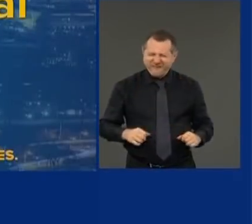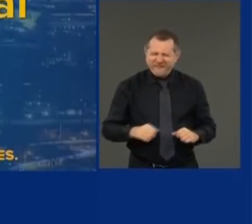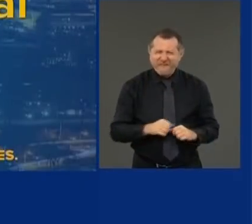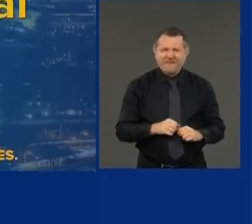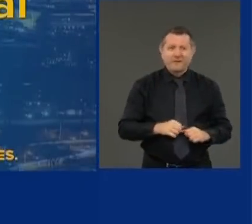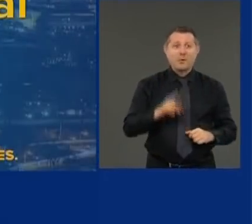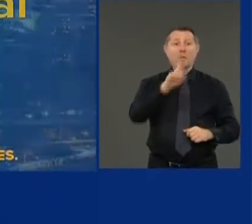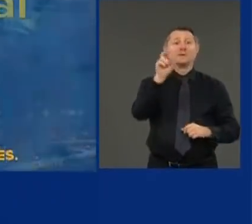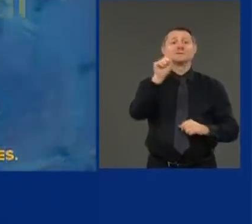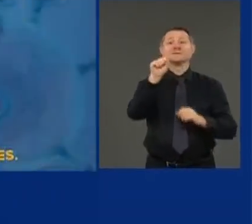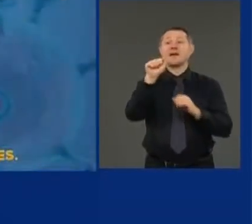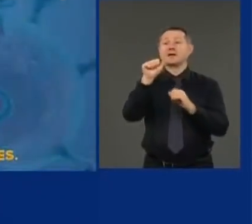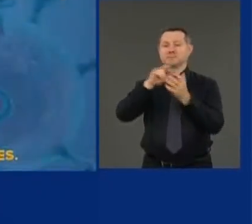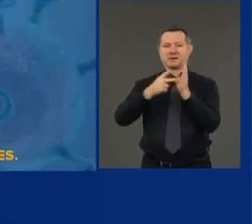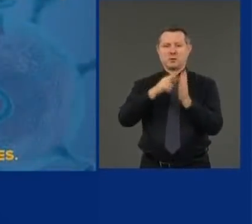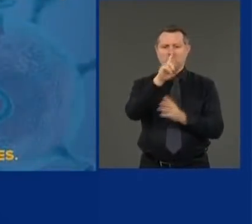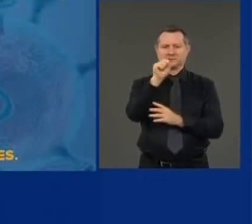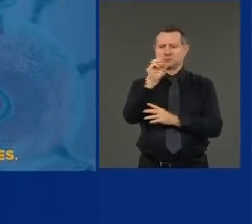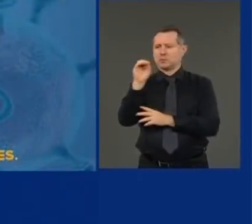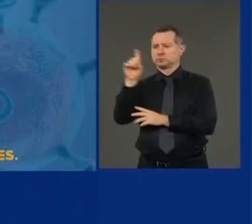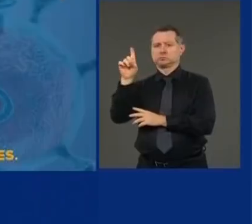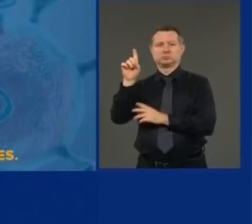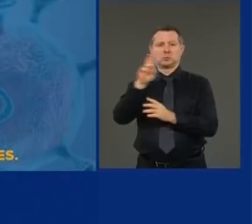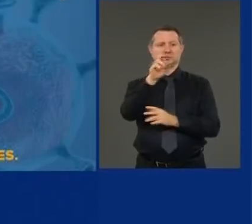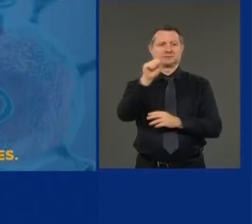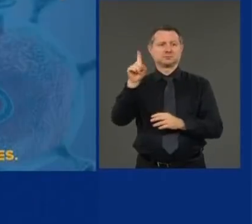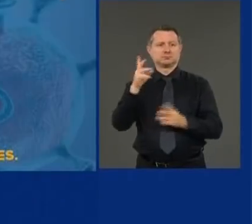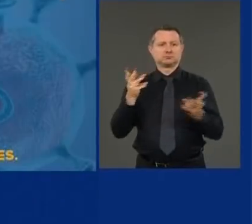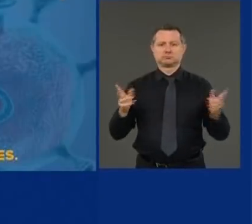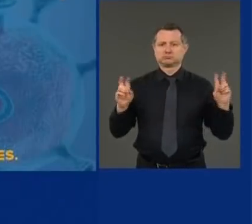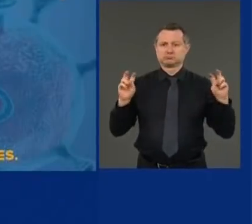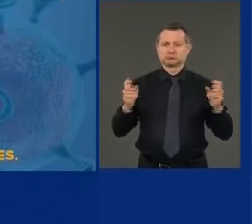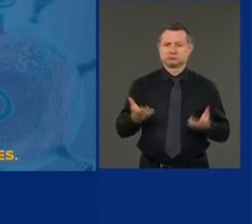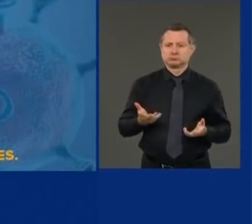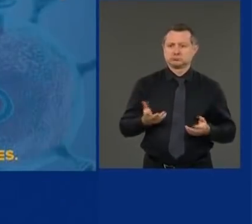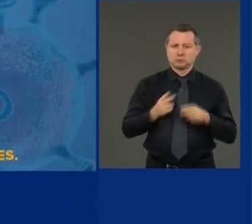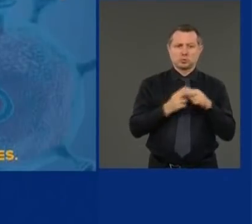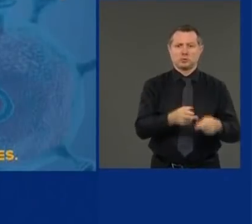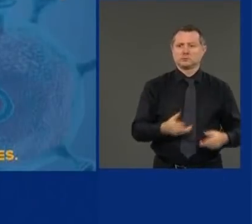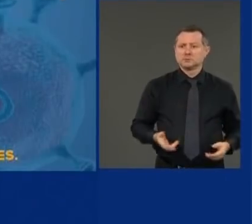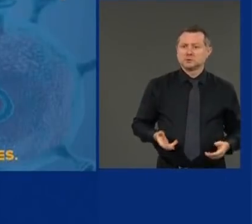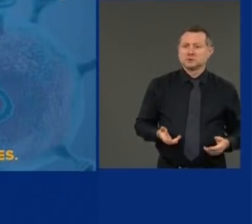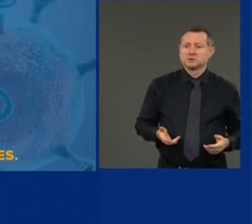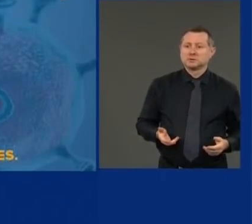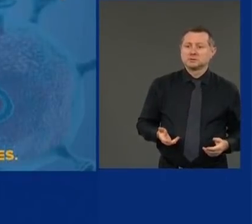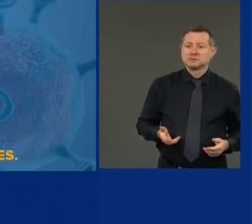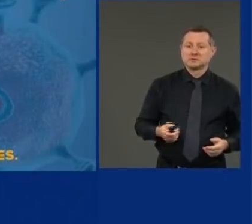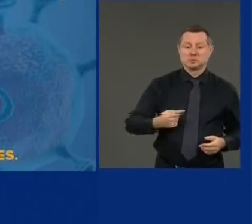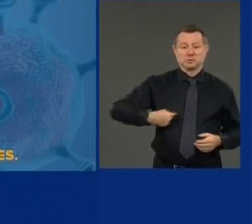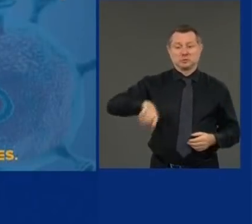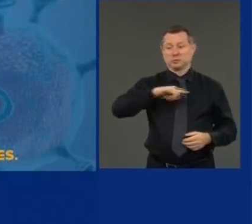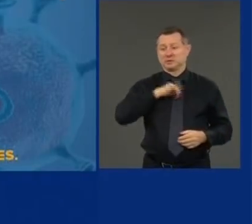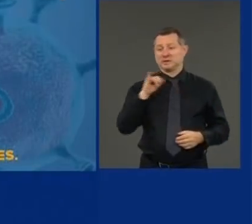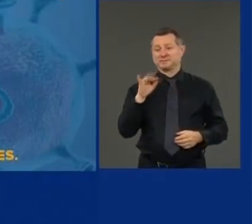NATION THAT HAS EXCELLED BECAUSE WE REFUSE TO ADMIT THE PROBLEM. WE ADMIT THE PROBLEM AND THEN WE